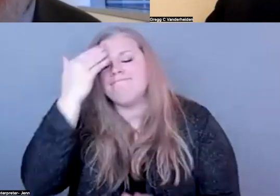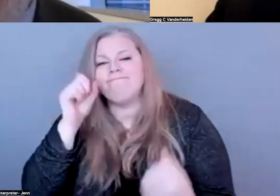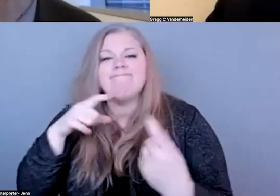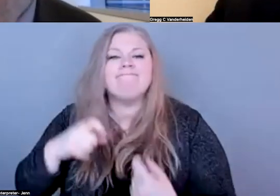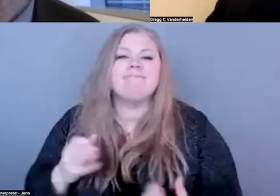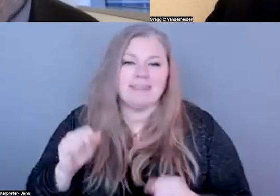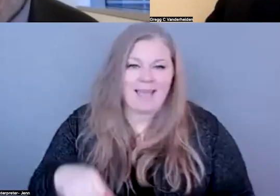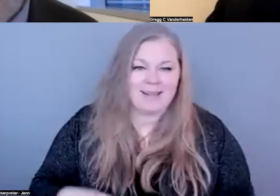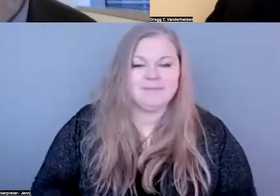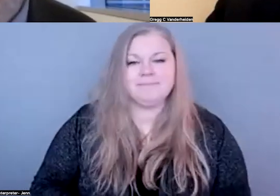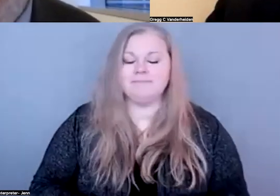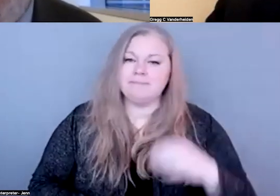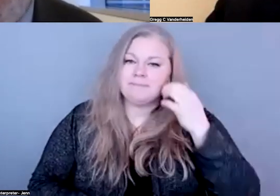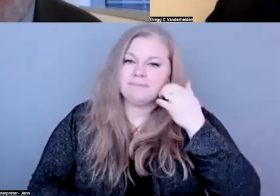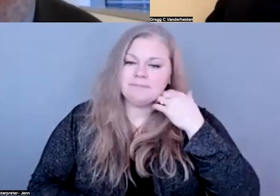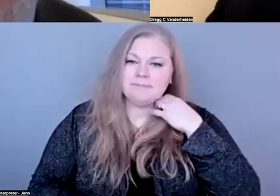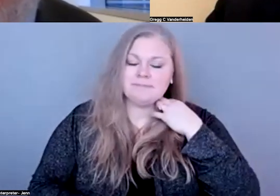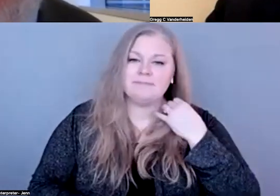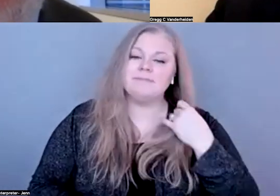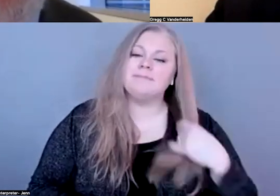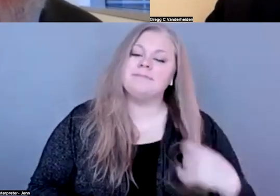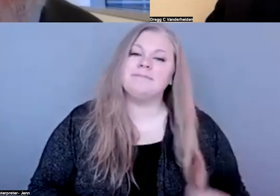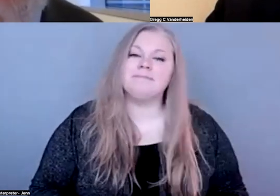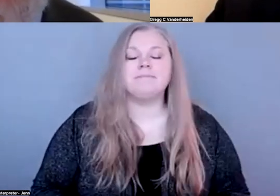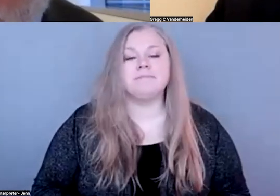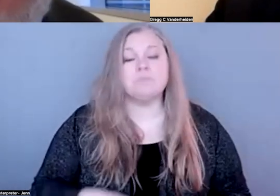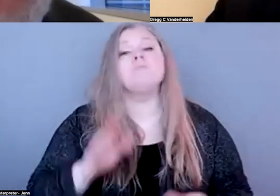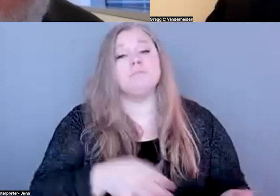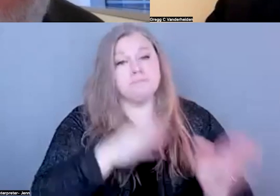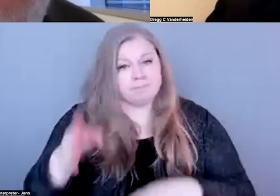Let's see. Okay, let's keep going. We went on to direct brain interfaces.